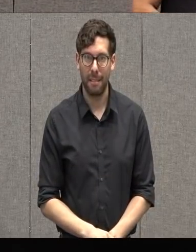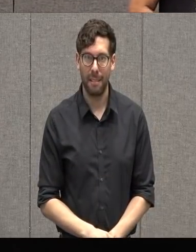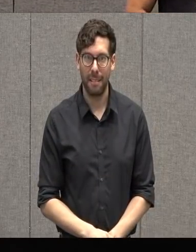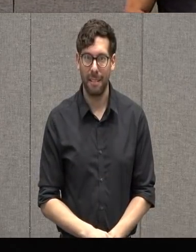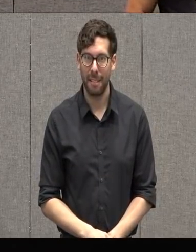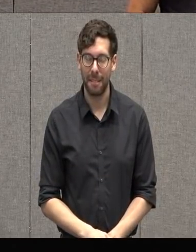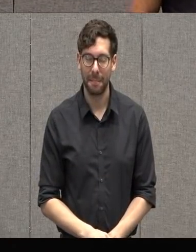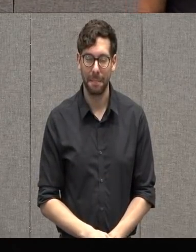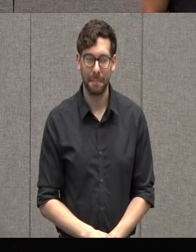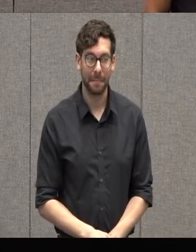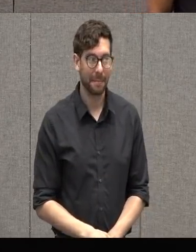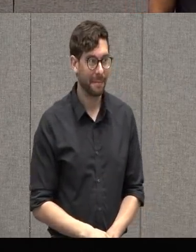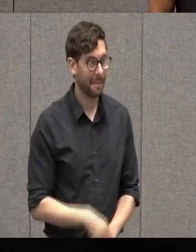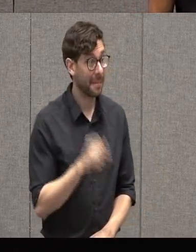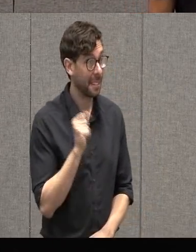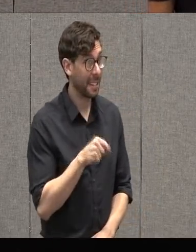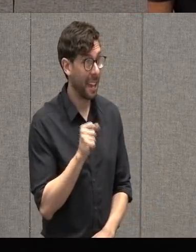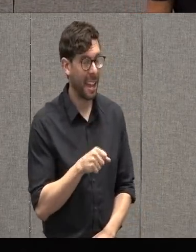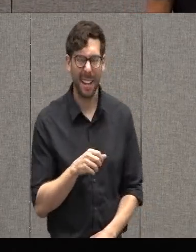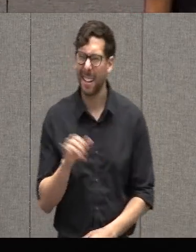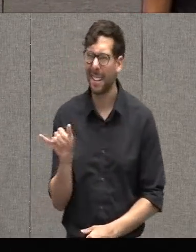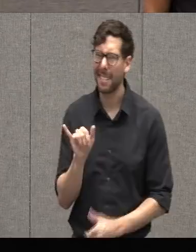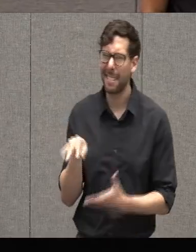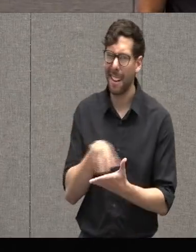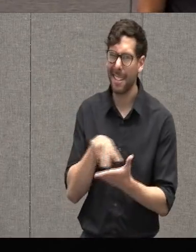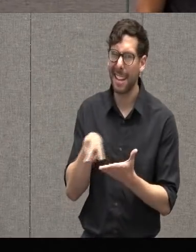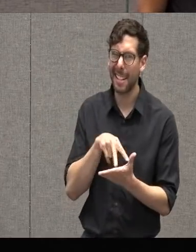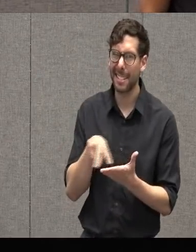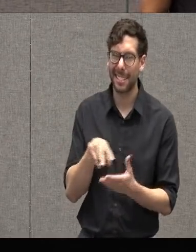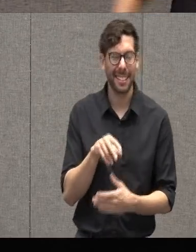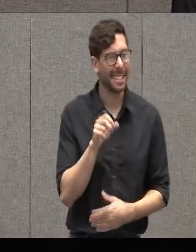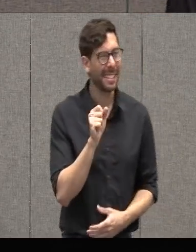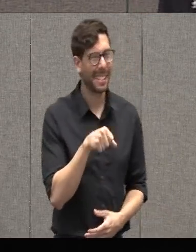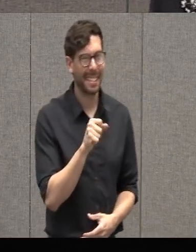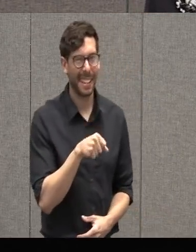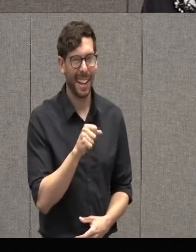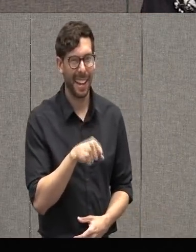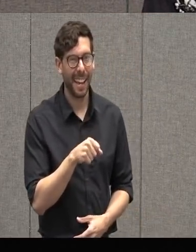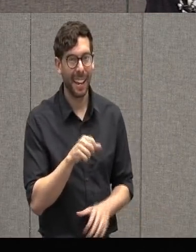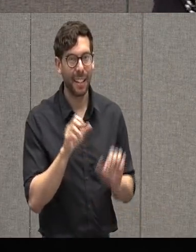Yeah, or-- - It's like a dance move. It is kinda like a dance. You could do it like this, right?